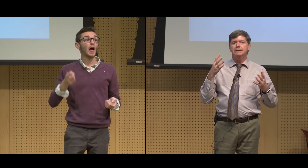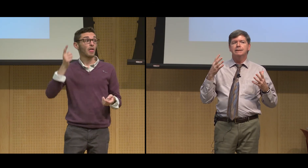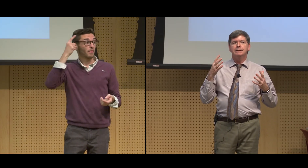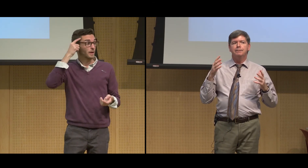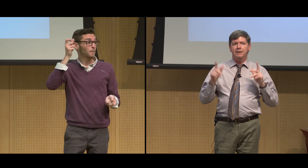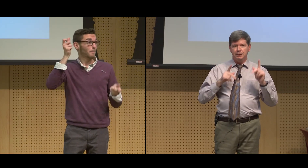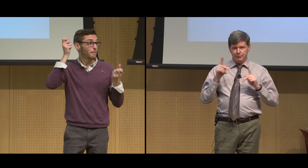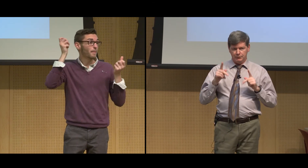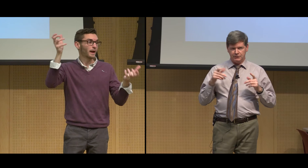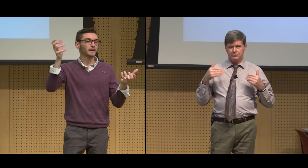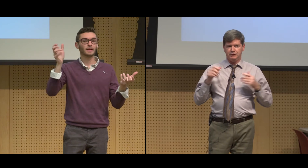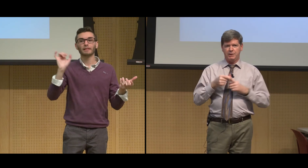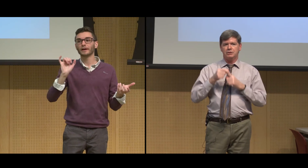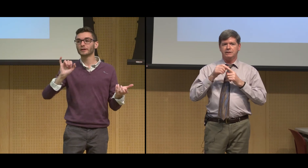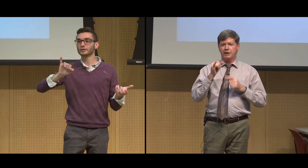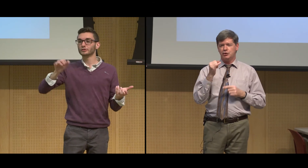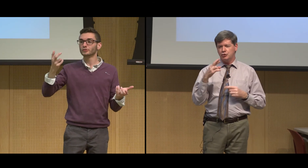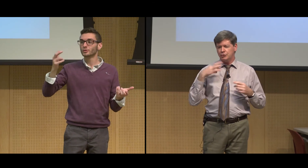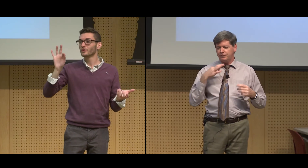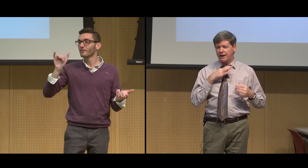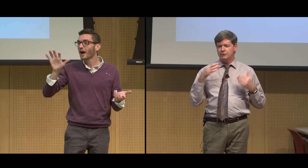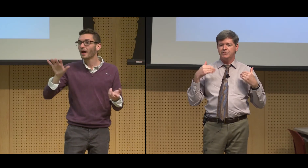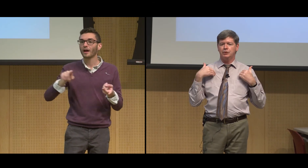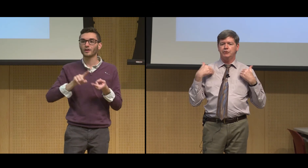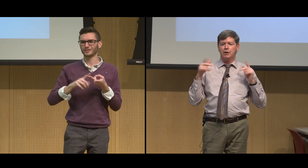many people, especially, like, junior faculty